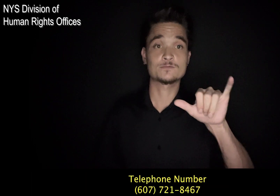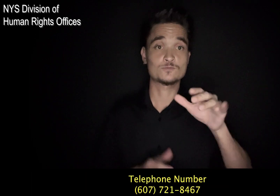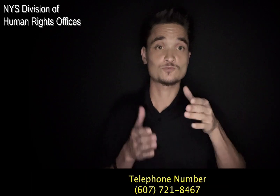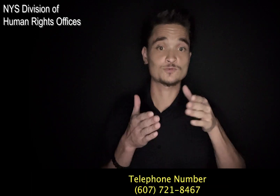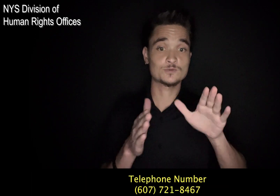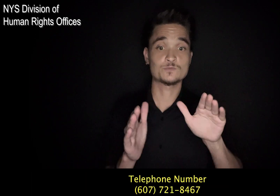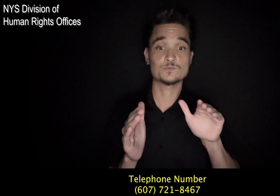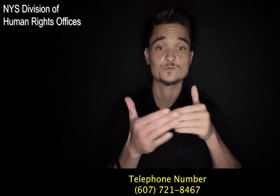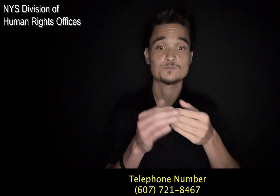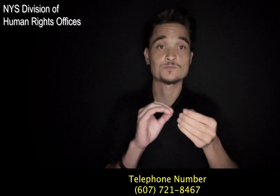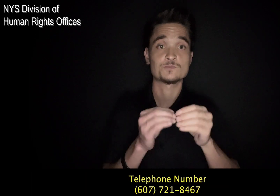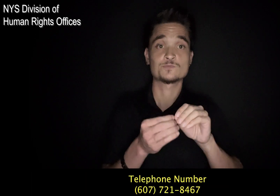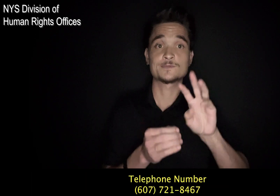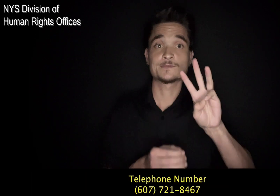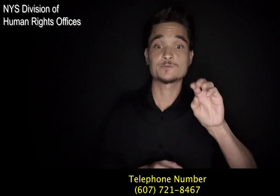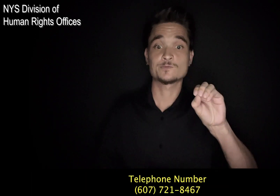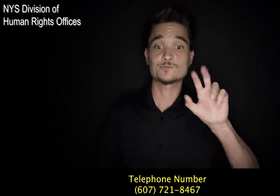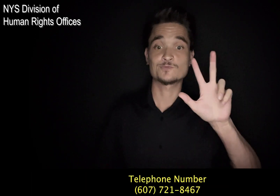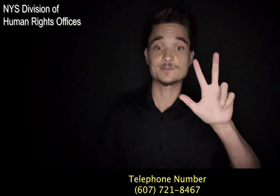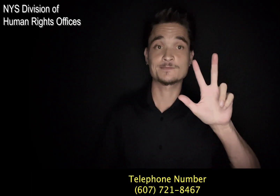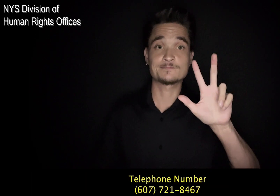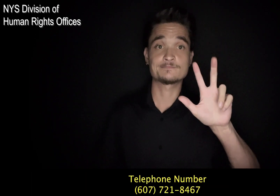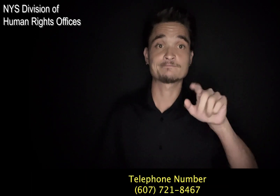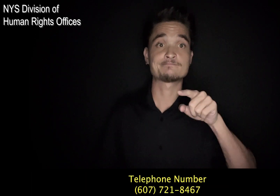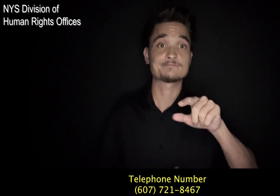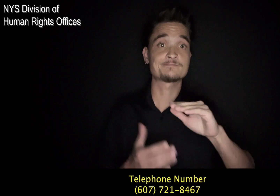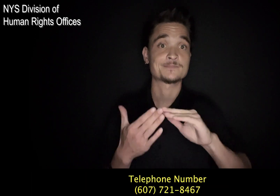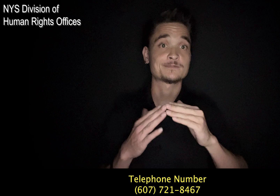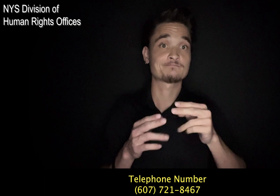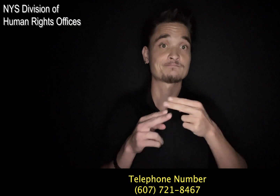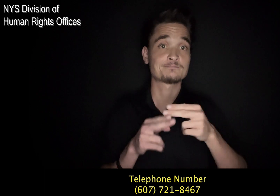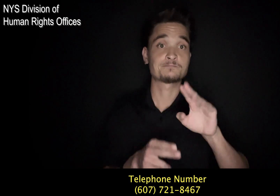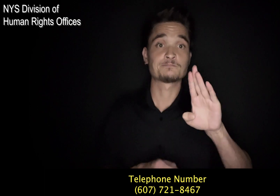Telephone Number (607) 721-8467